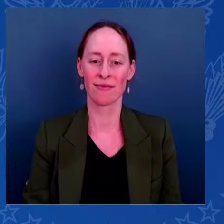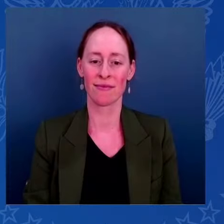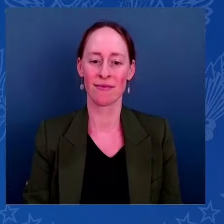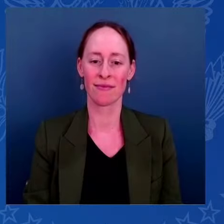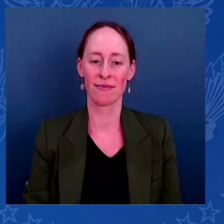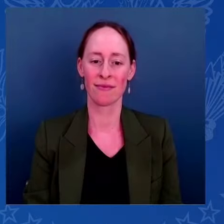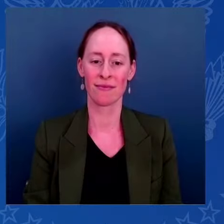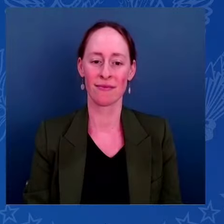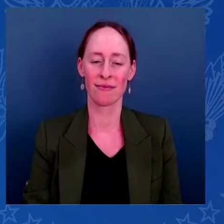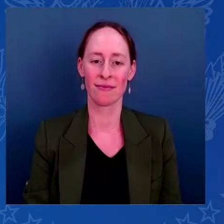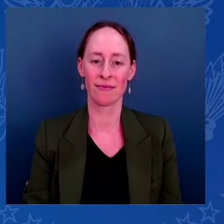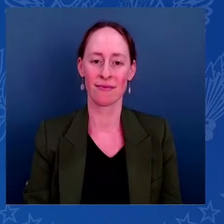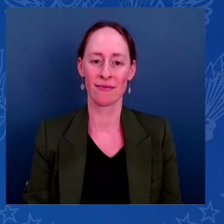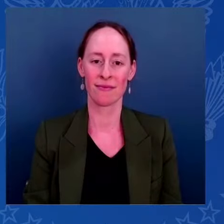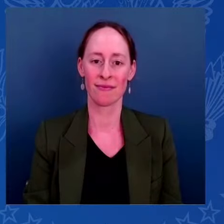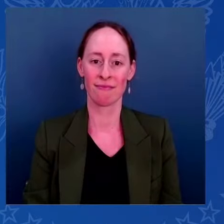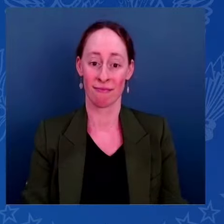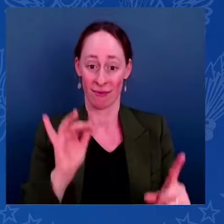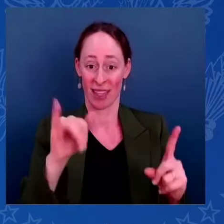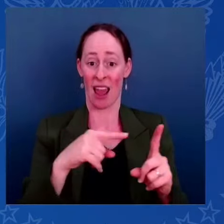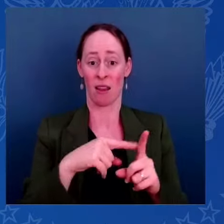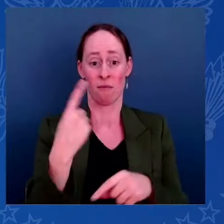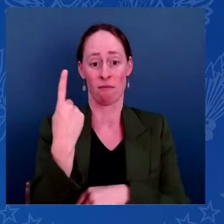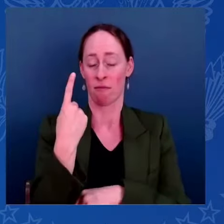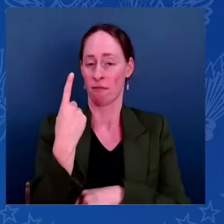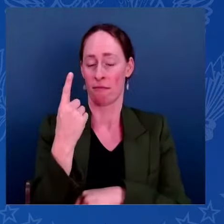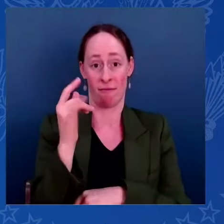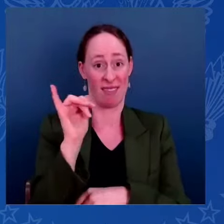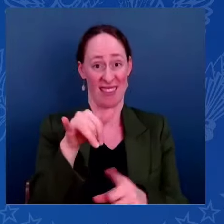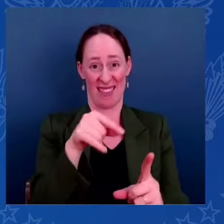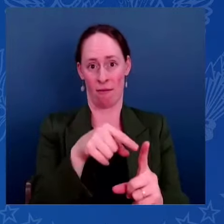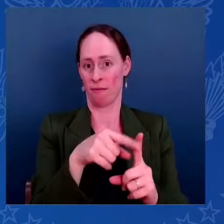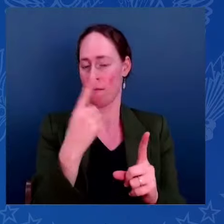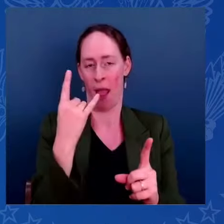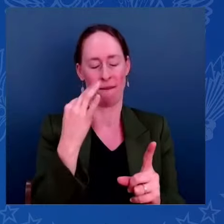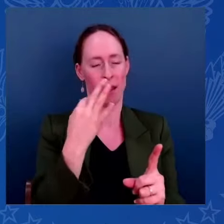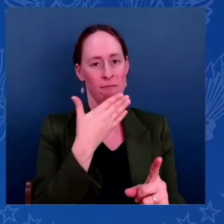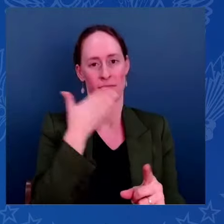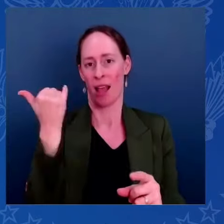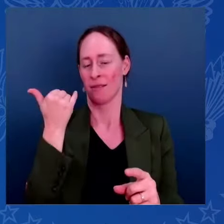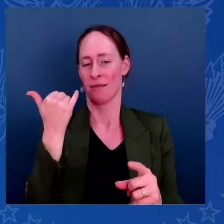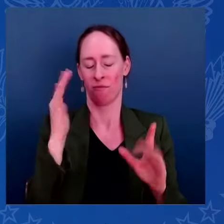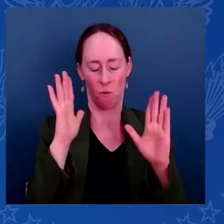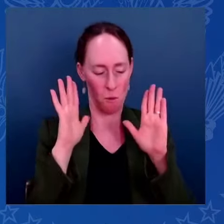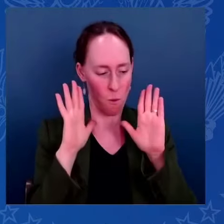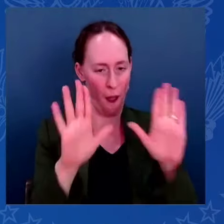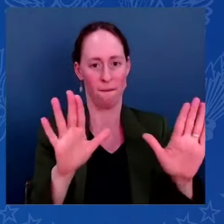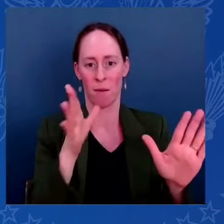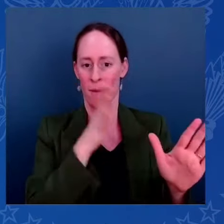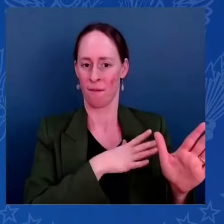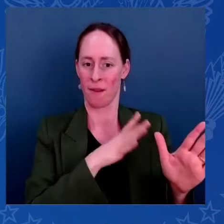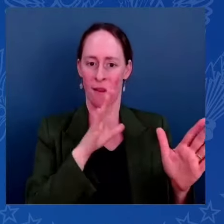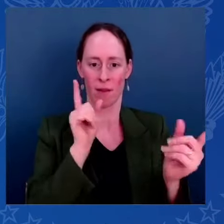I've ever known in my life. I love you, Mom. Keep me in your prayers. Thank you. God bless you all. And may God protect our troops.